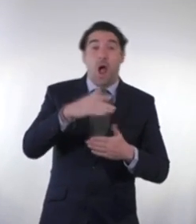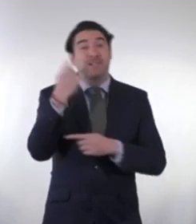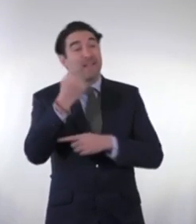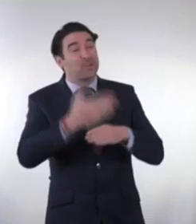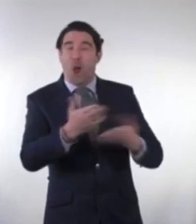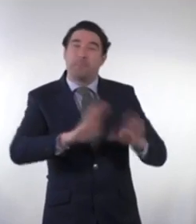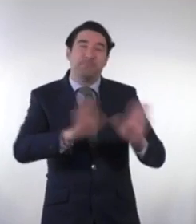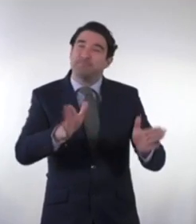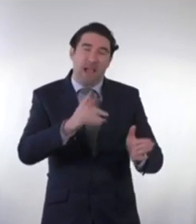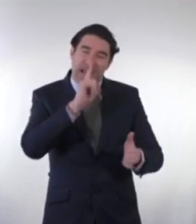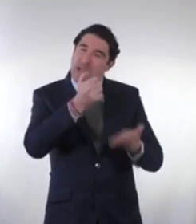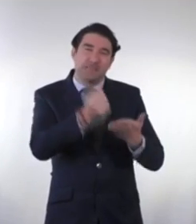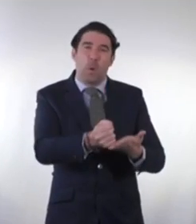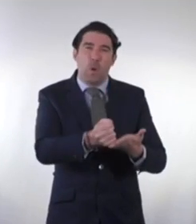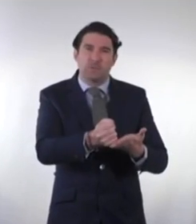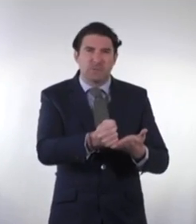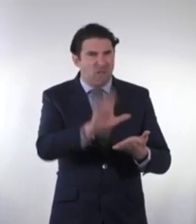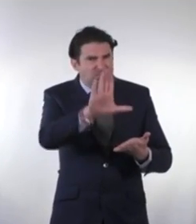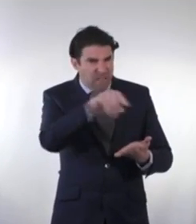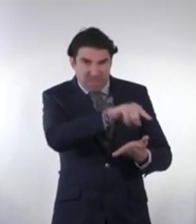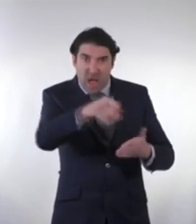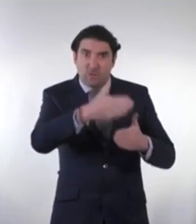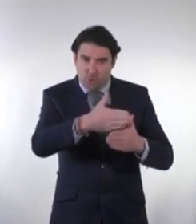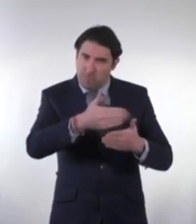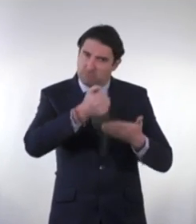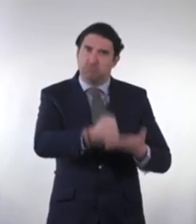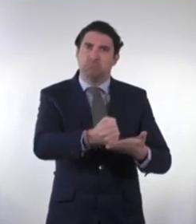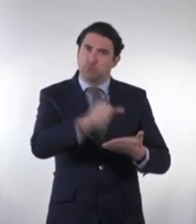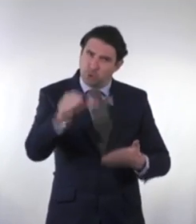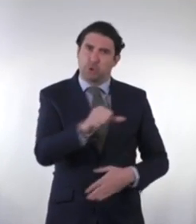David Simmonds (Ruislip, Northwood and Pinner) (Con) My right hon. Friend and I have the privilege